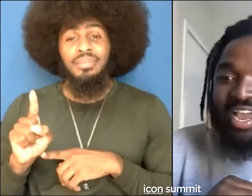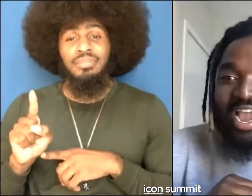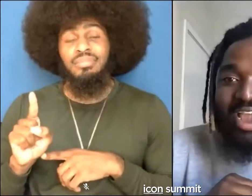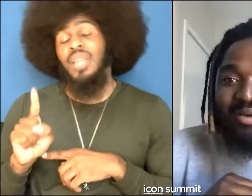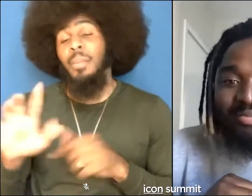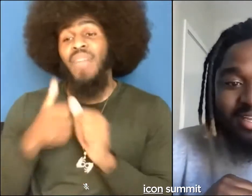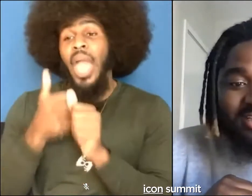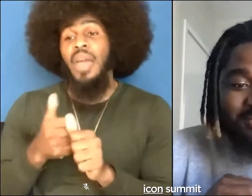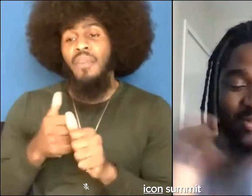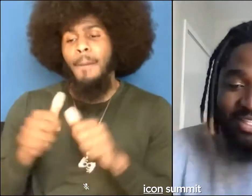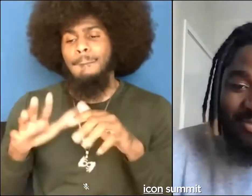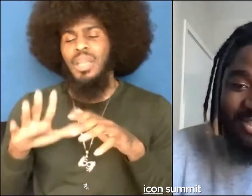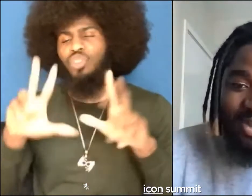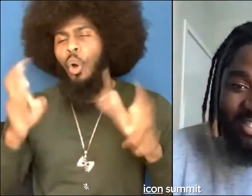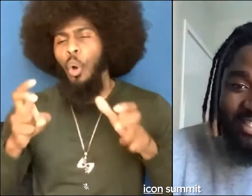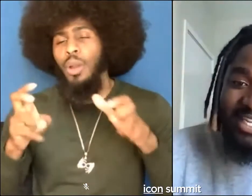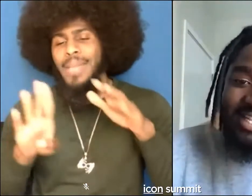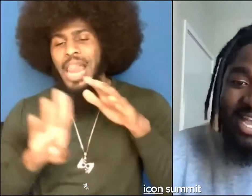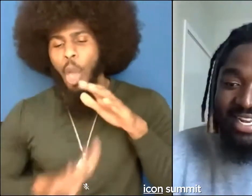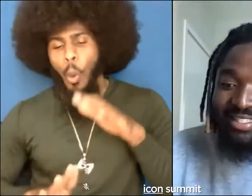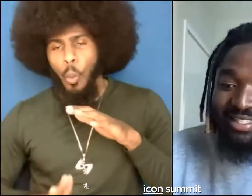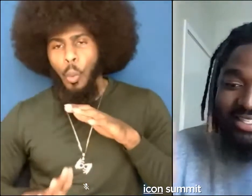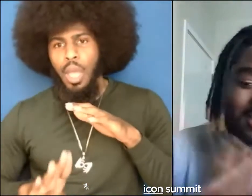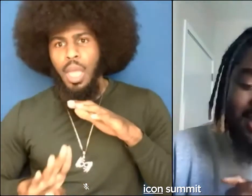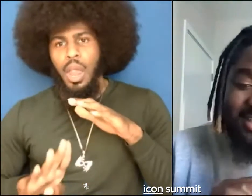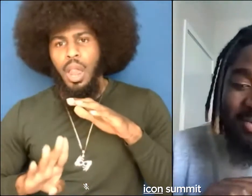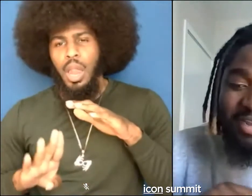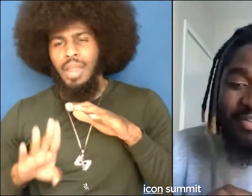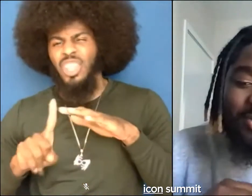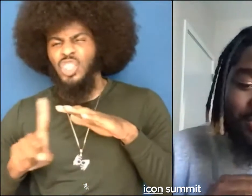Below the Surface is an organization that is essentially celebrating freedom through